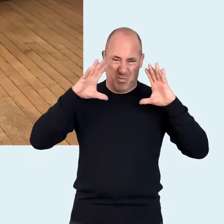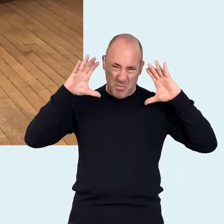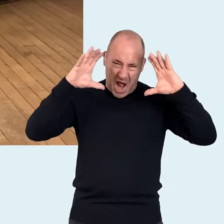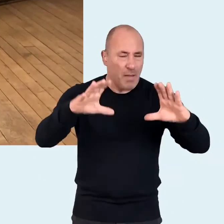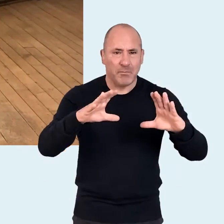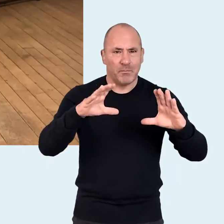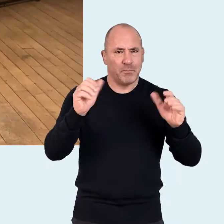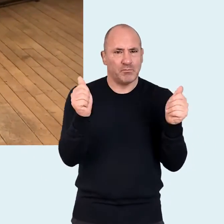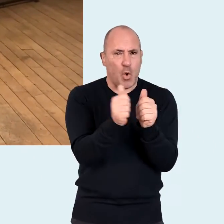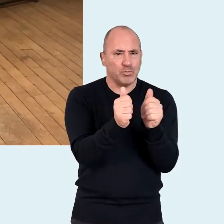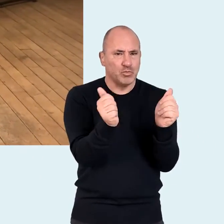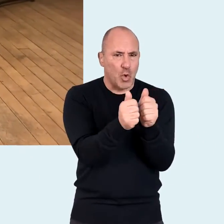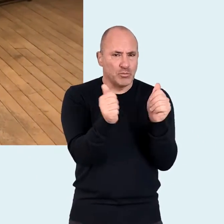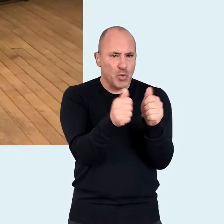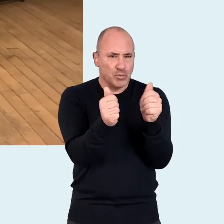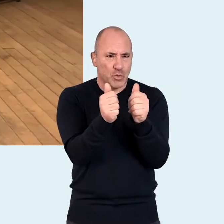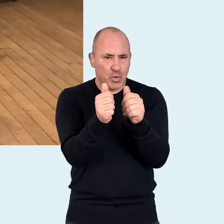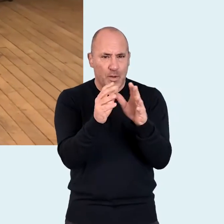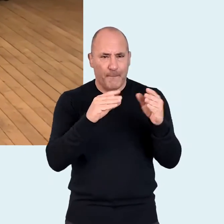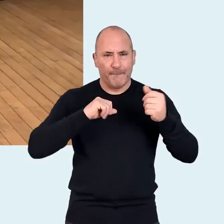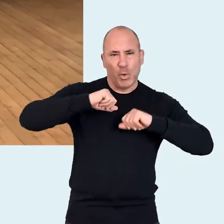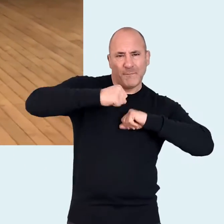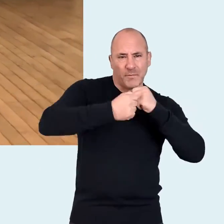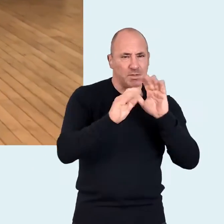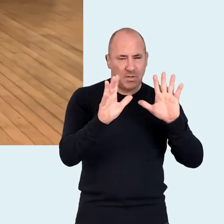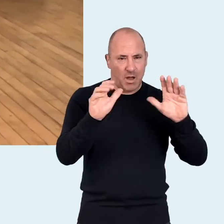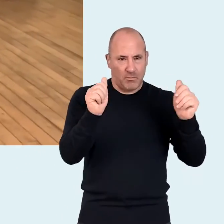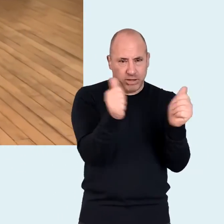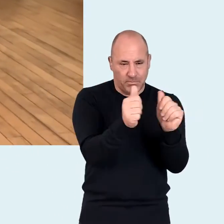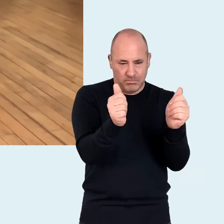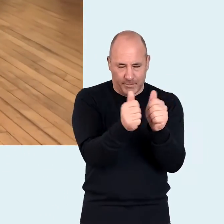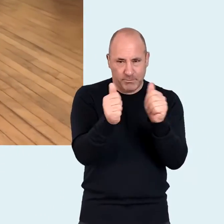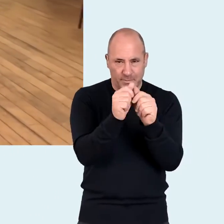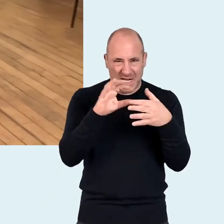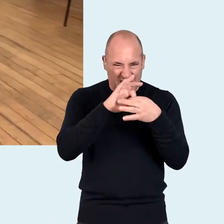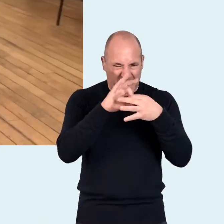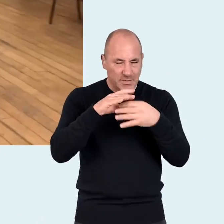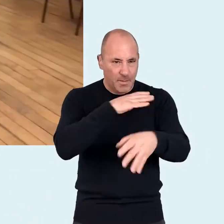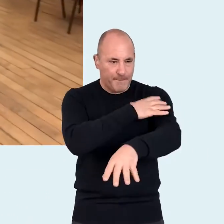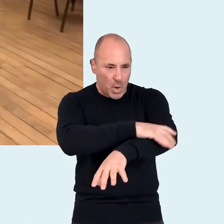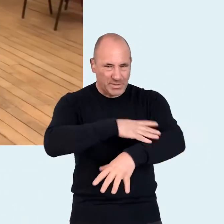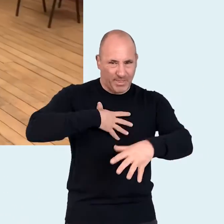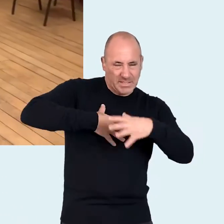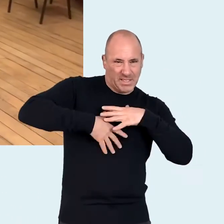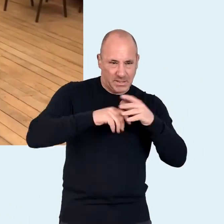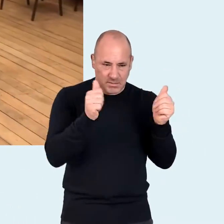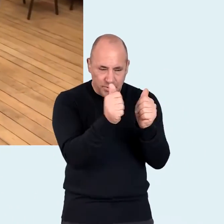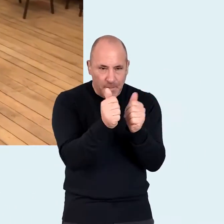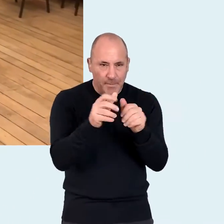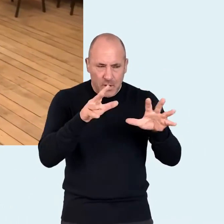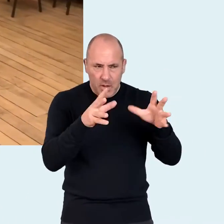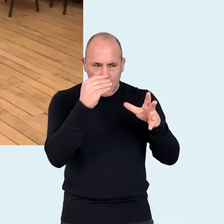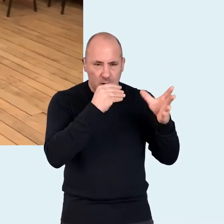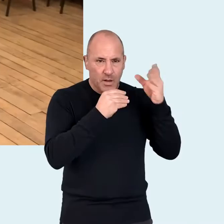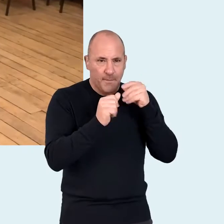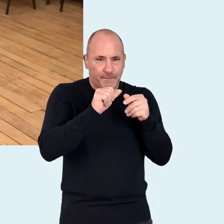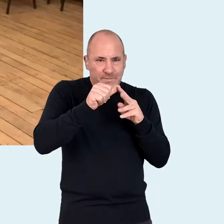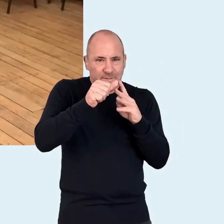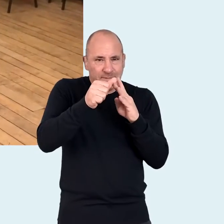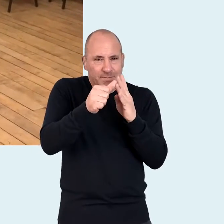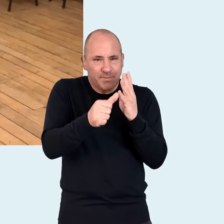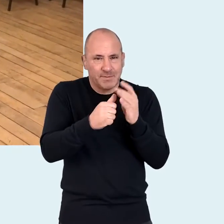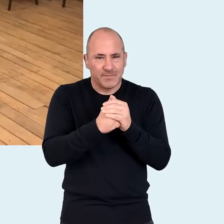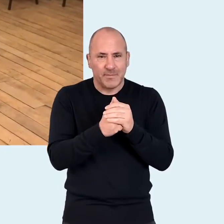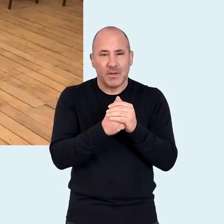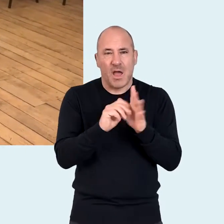bite-size chunks, breaking taught movement sequences down to their component parts. Giving a movement